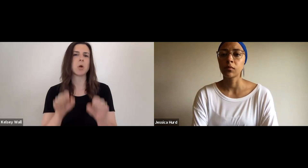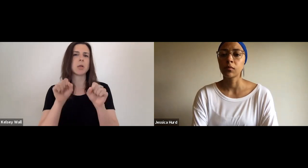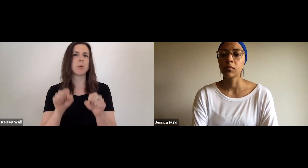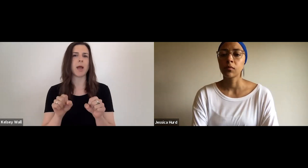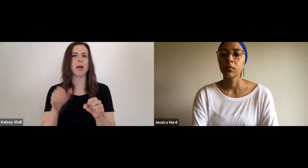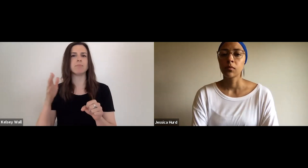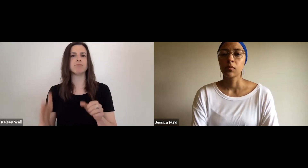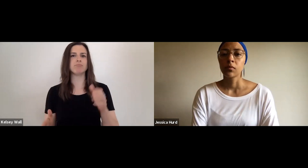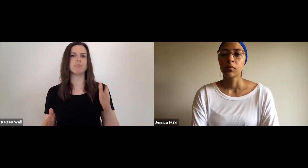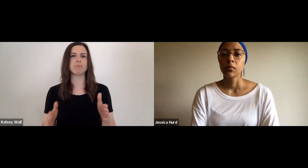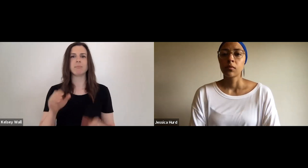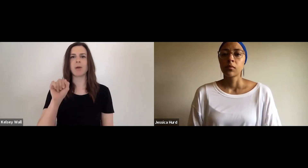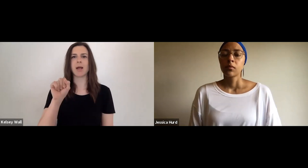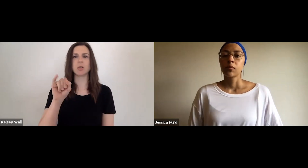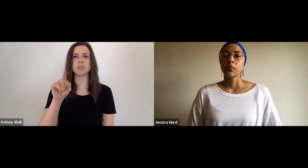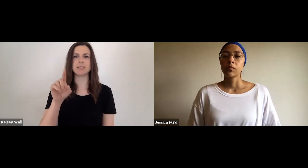either in your lap or to the sides.